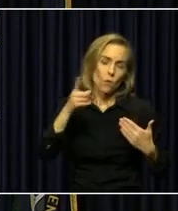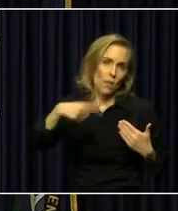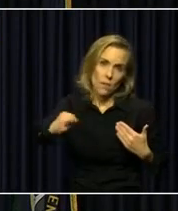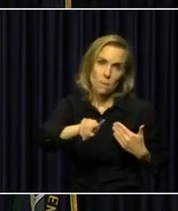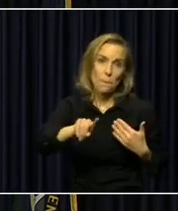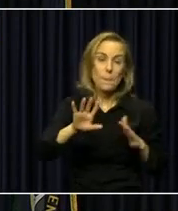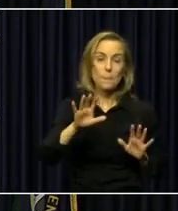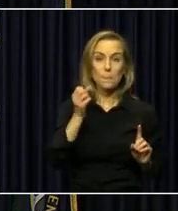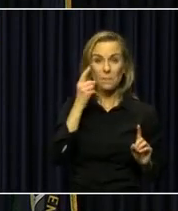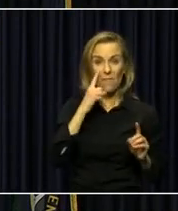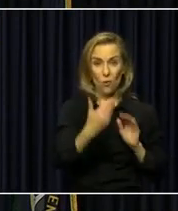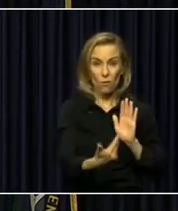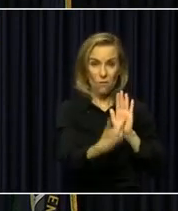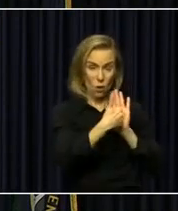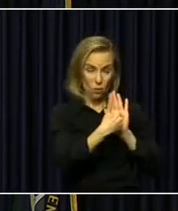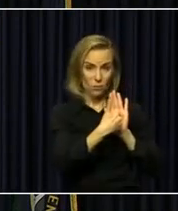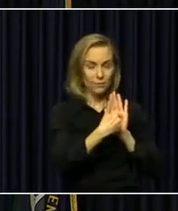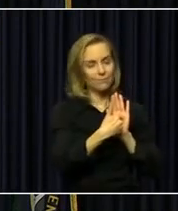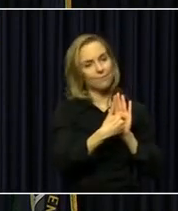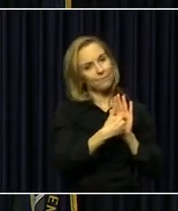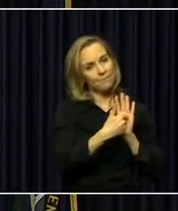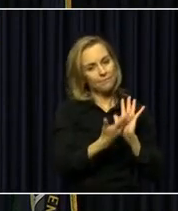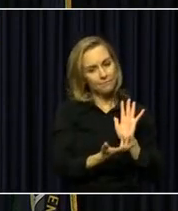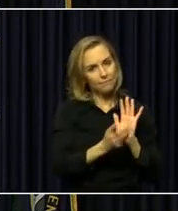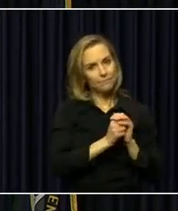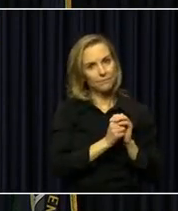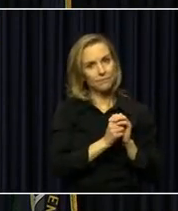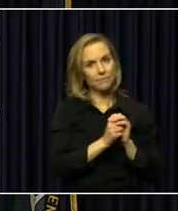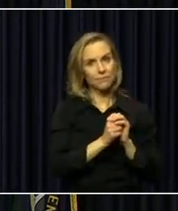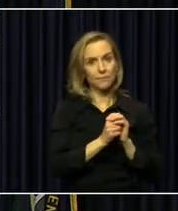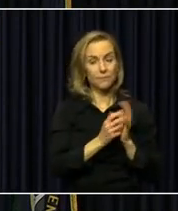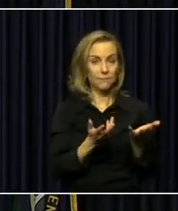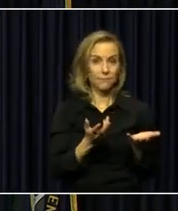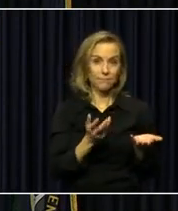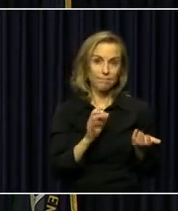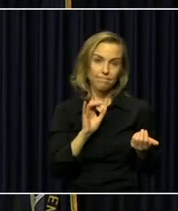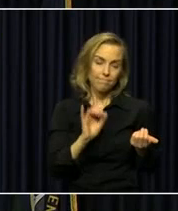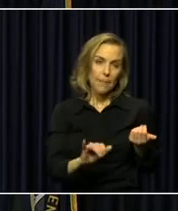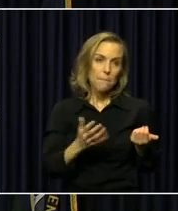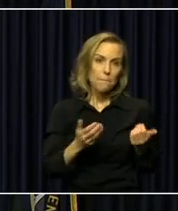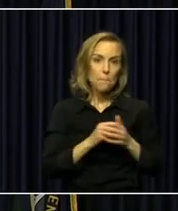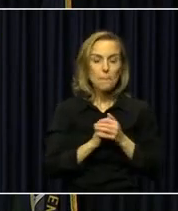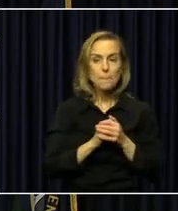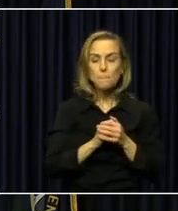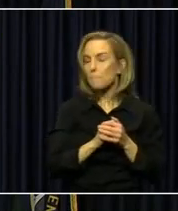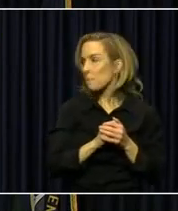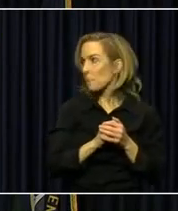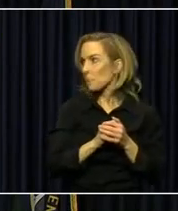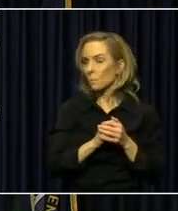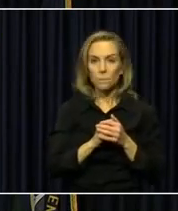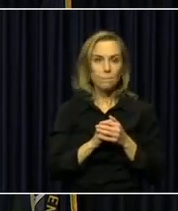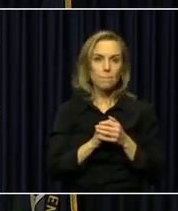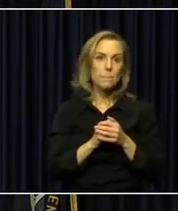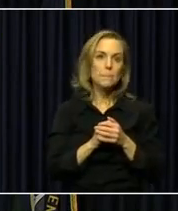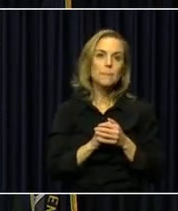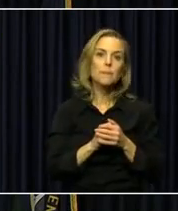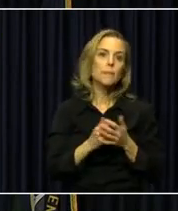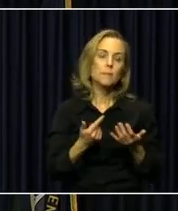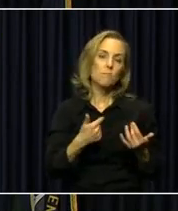AND, YOU KNOW, VIRTUALLY ALL OF OUR FAITH LEADERS ARE LEADING WITH THAT WISDOM.